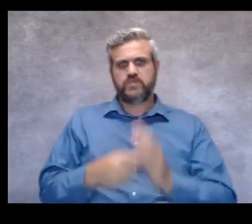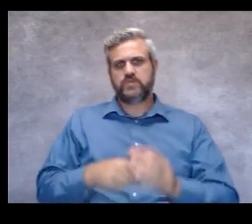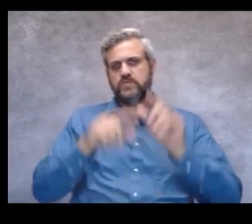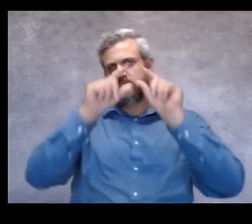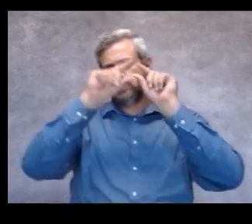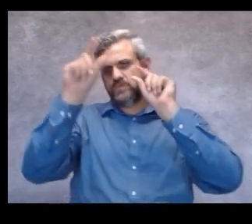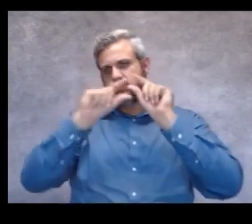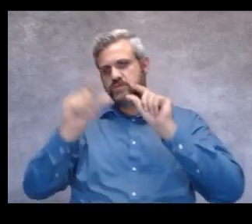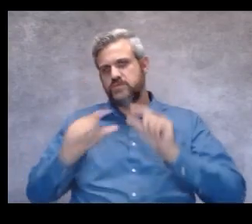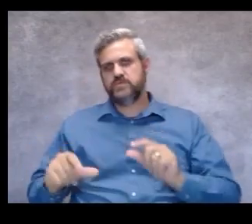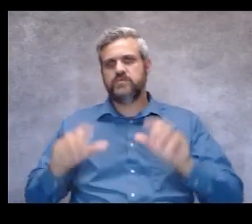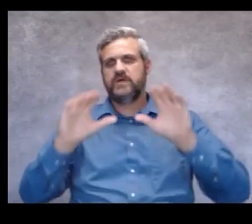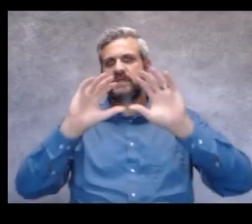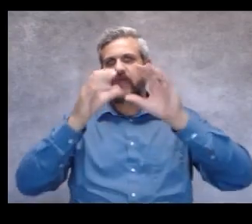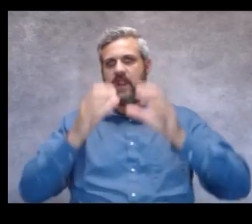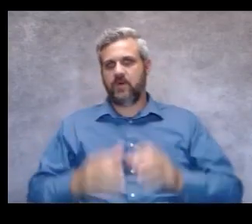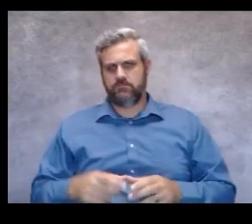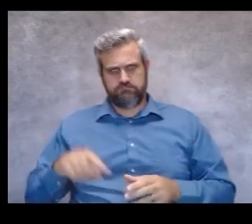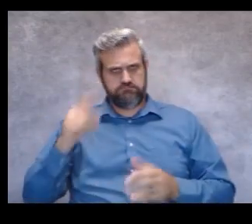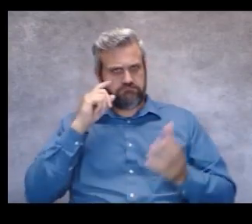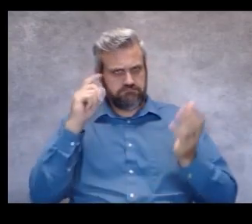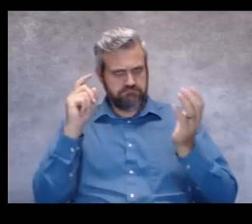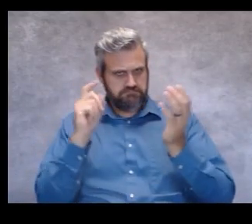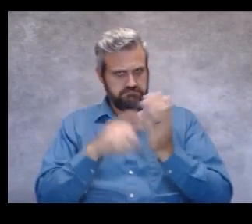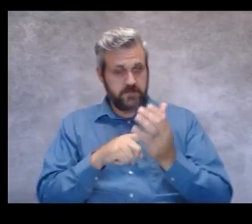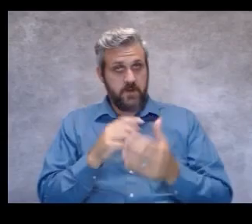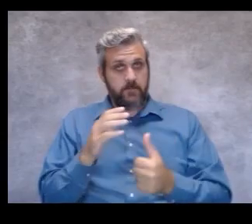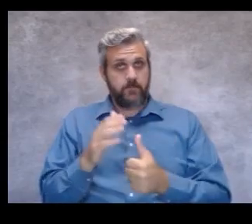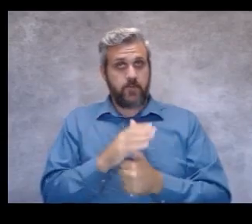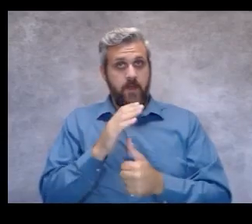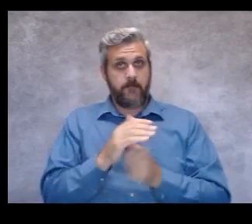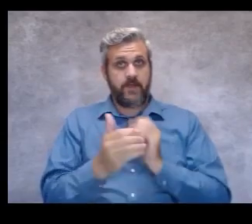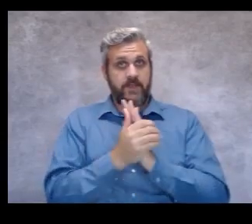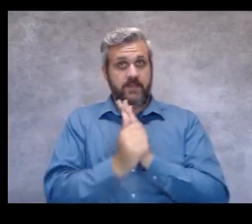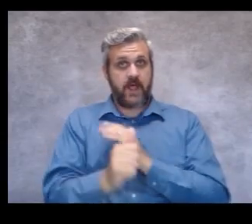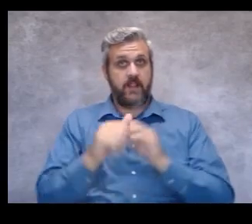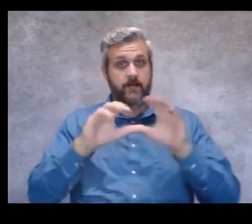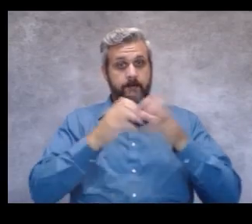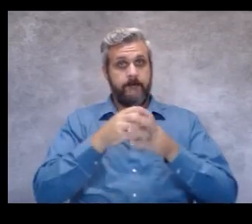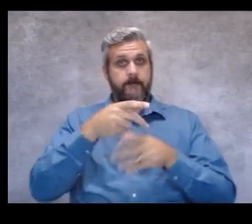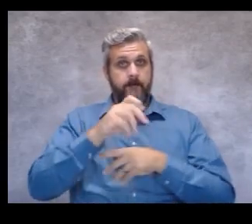into categories. You will notice that primary talent pool is included in the